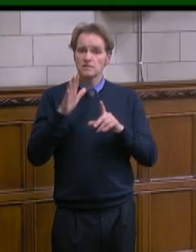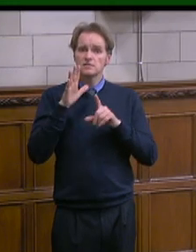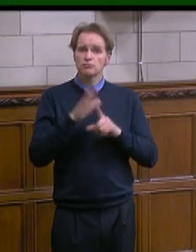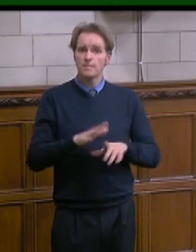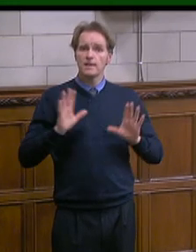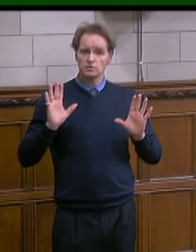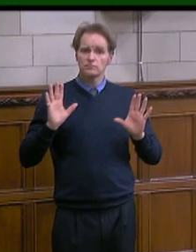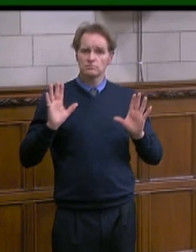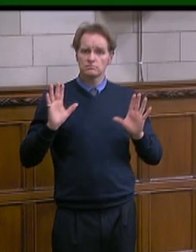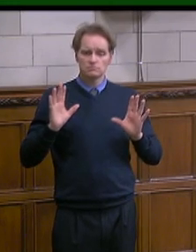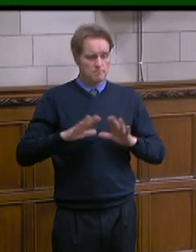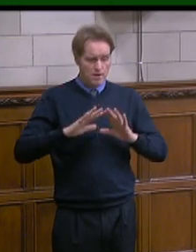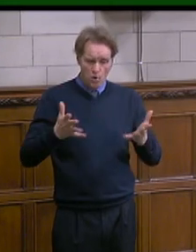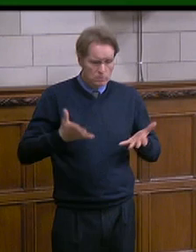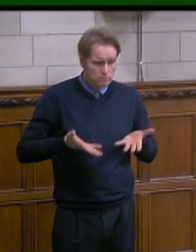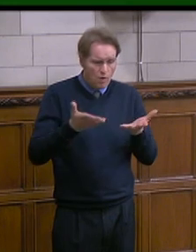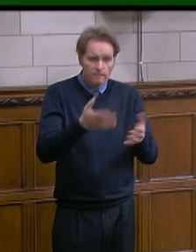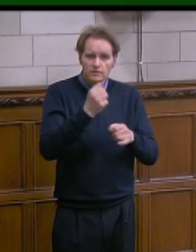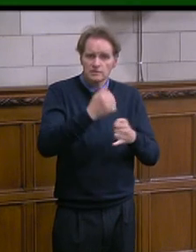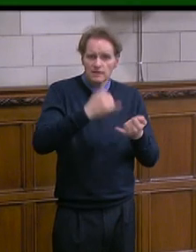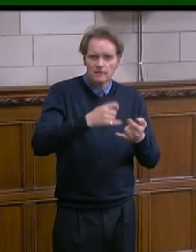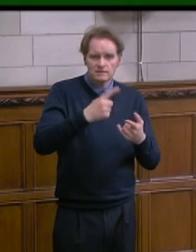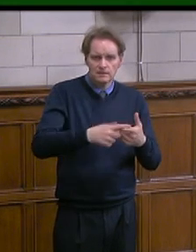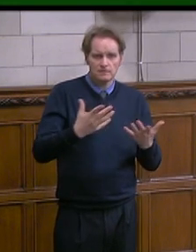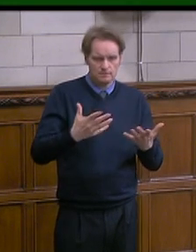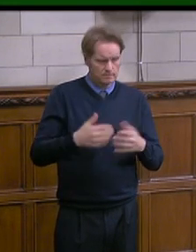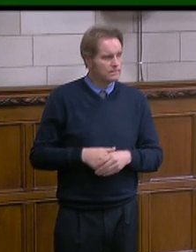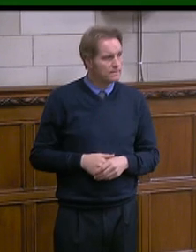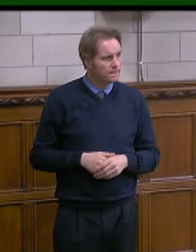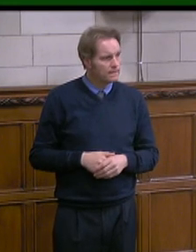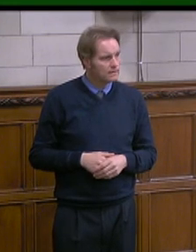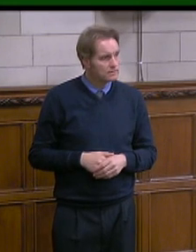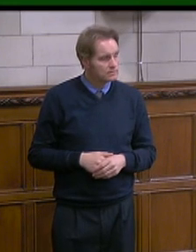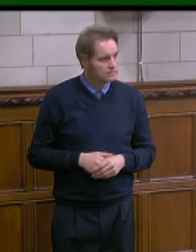The society promotes the issue first as a matter of law and, were a case to come before